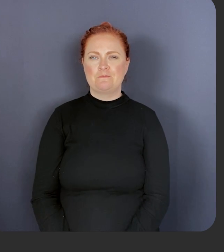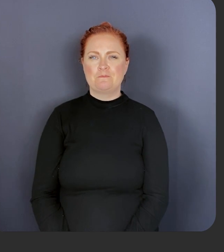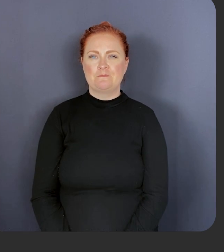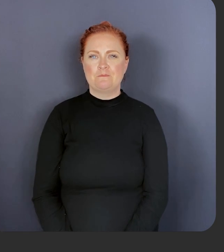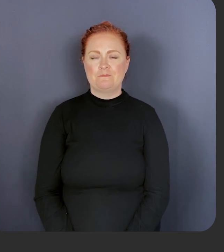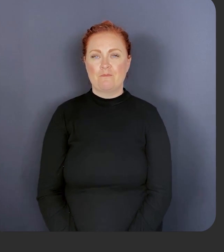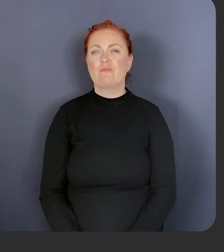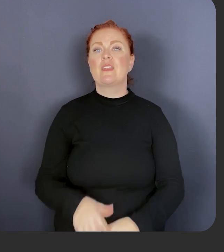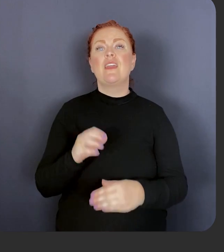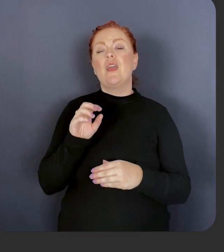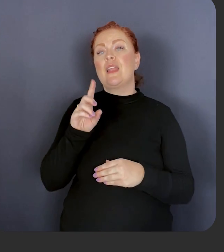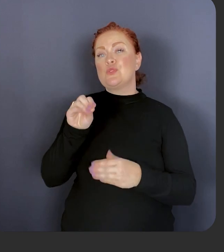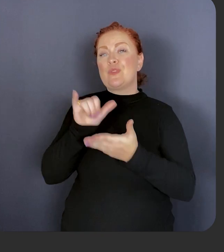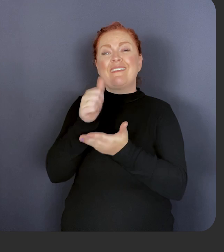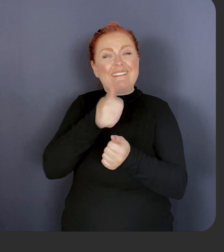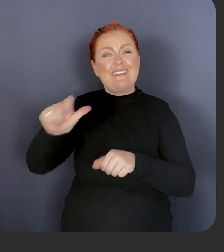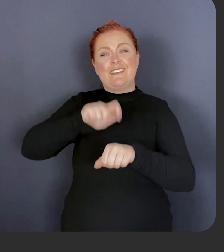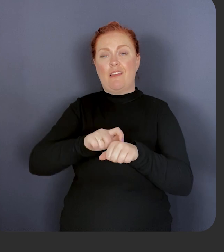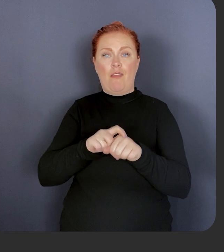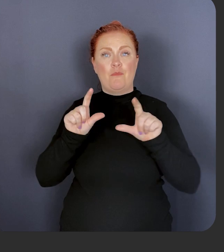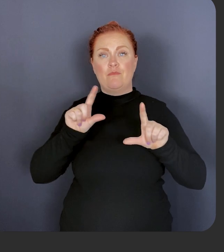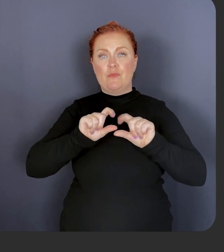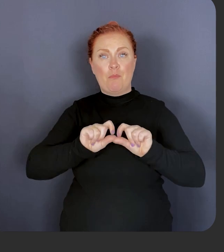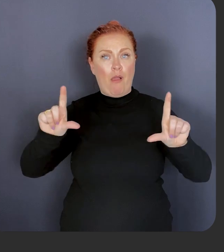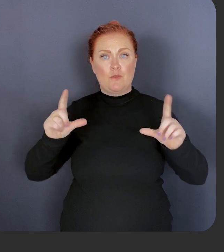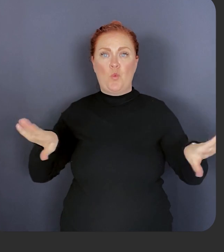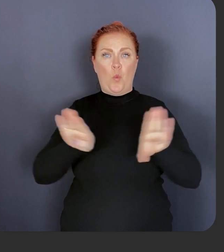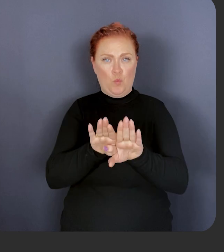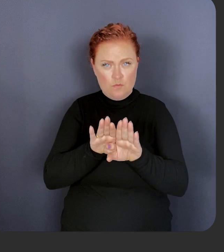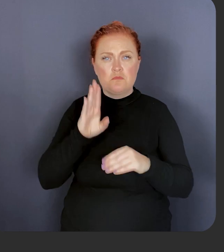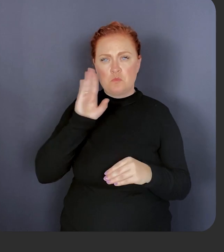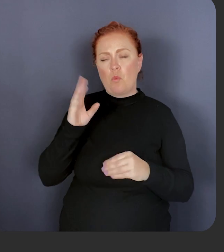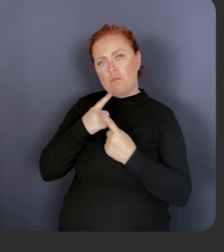And I'm going to do that any time the dialog is closed just to notify. And then the other thing I'm going to do